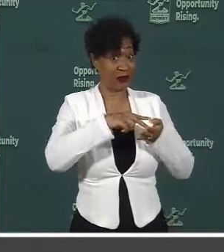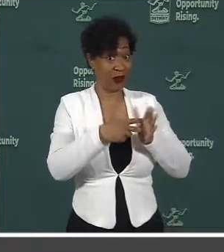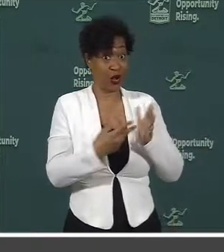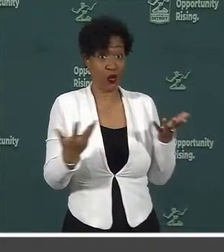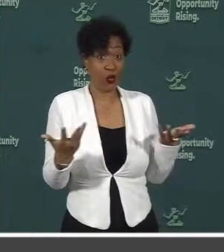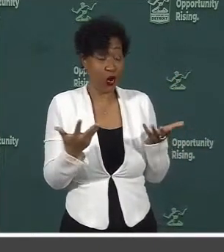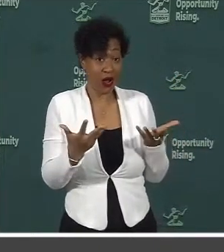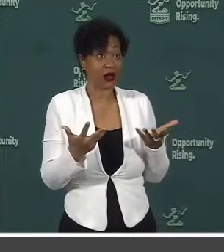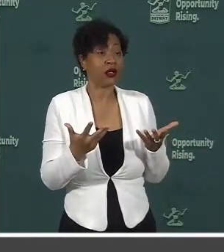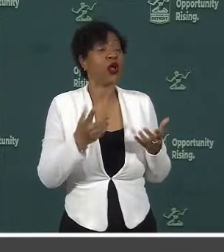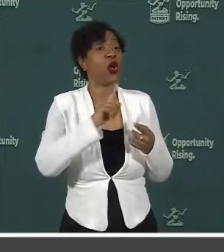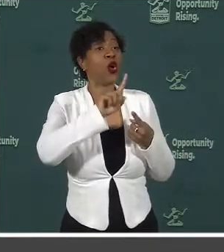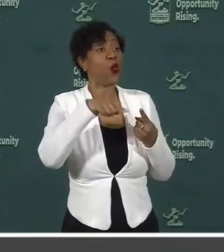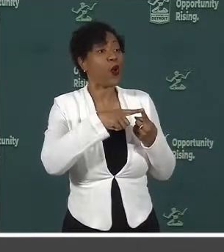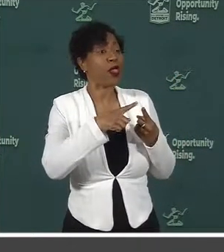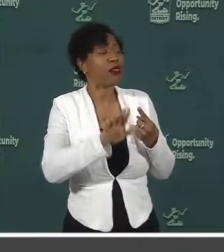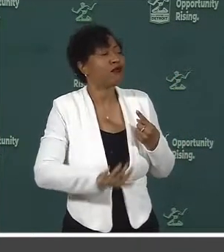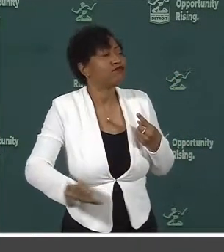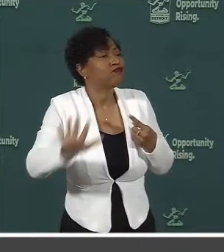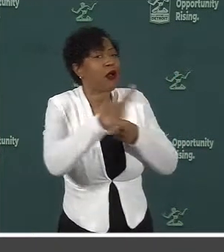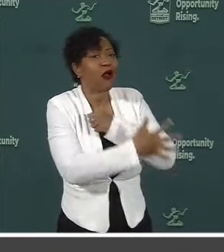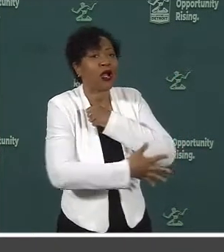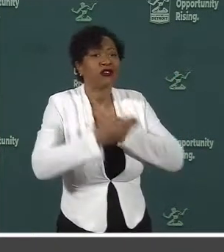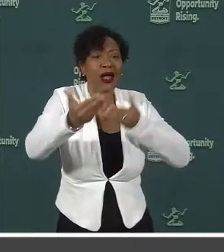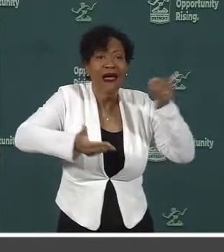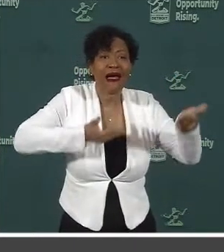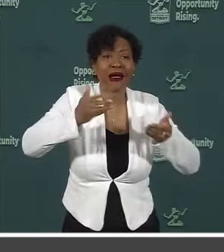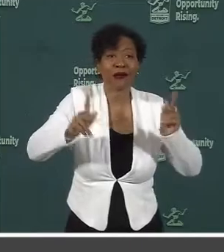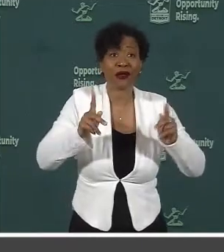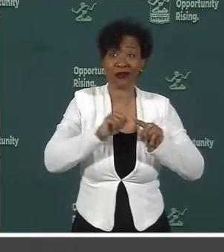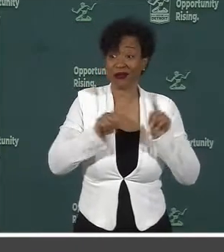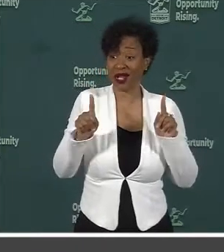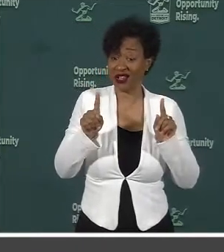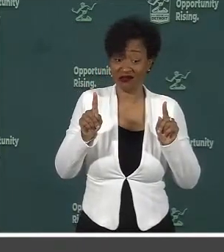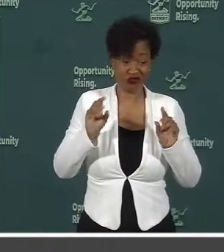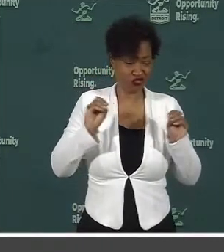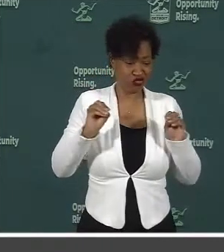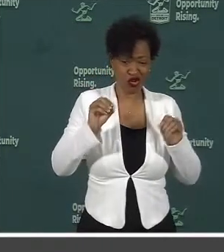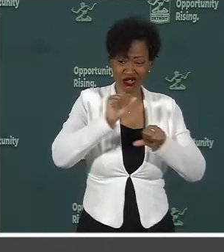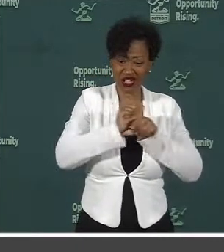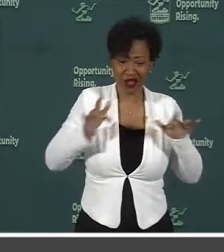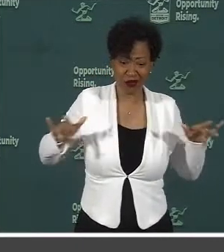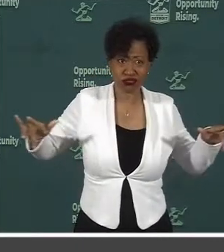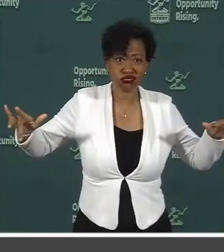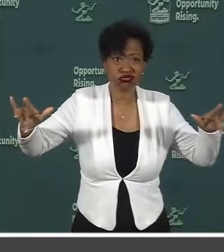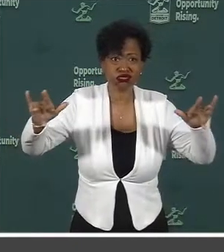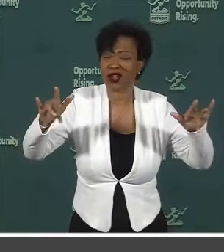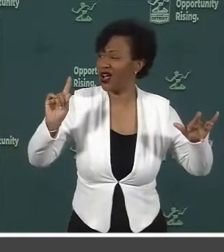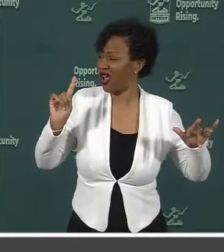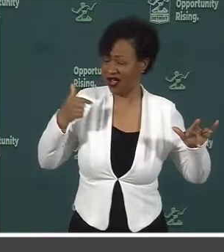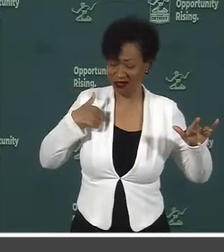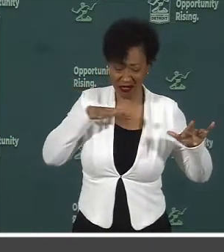COUNTRY IS HIRING PEOPLE AND NONE OF THE JOBS ARE NEAR YOU YOU ARE NOT INCLUDED AND WE DID NOT HAVE JOBS IN THE CITY OF